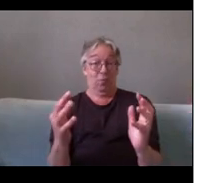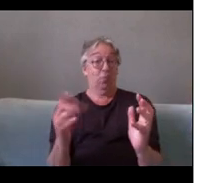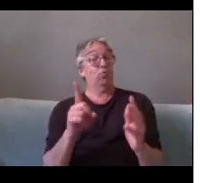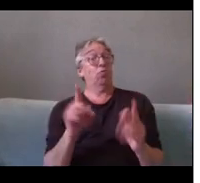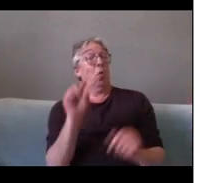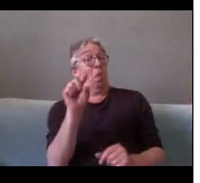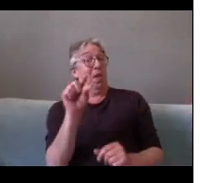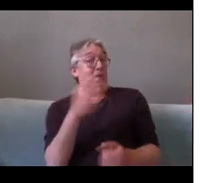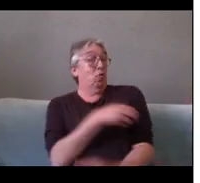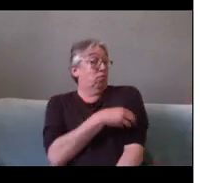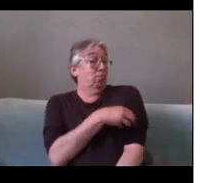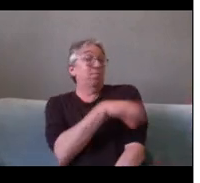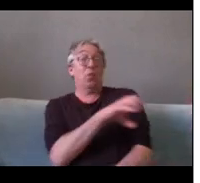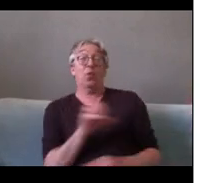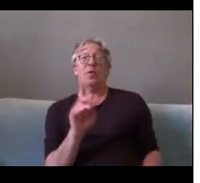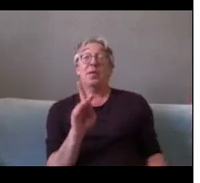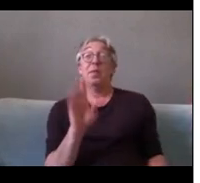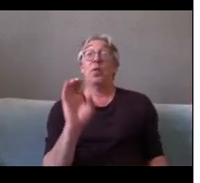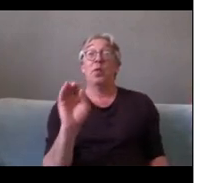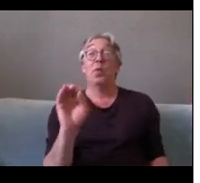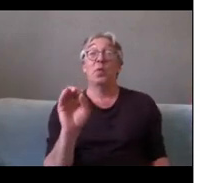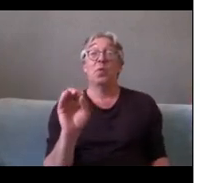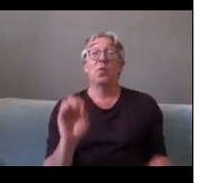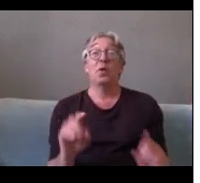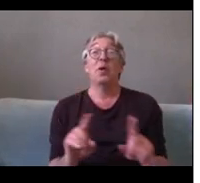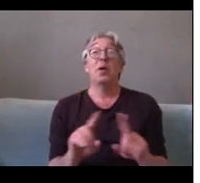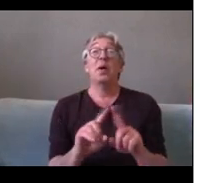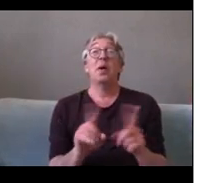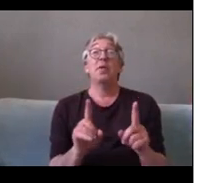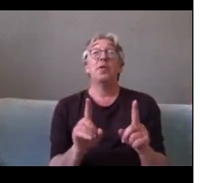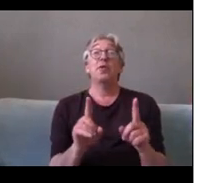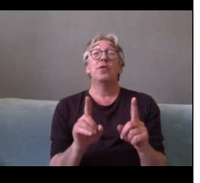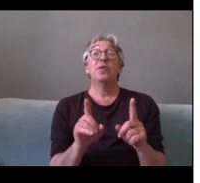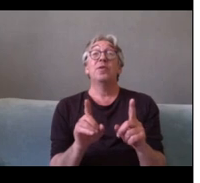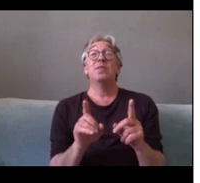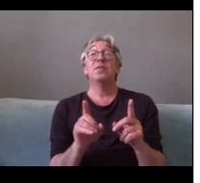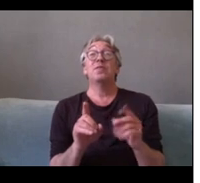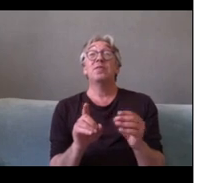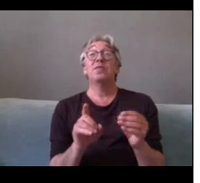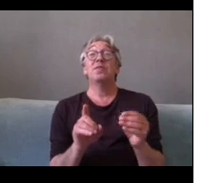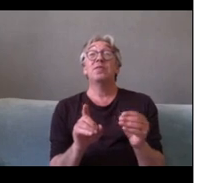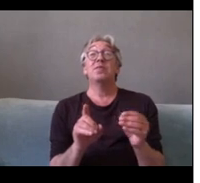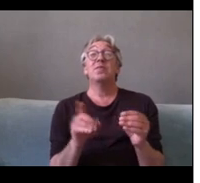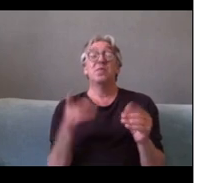and reliable disaggregated data for measuring and evaluating progress.